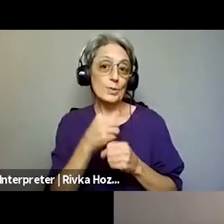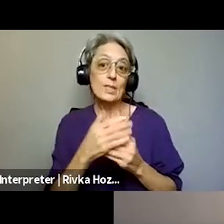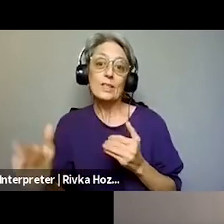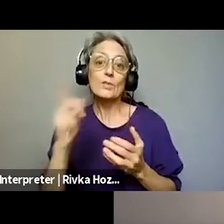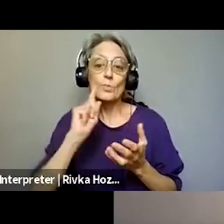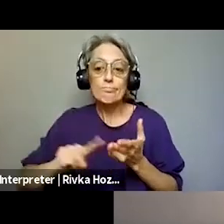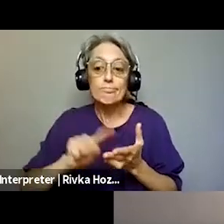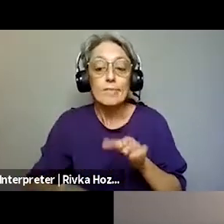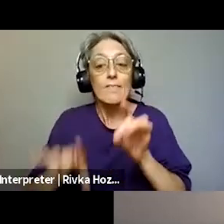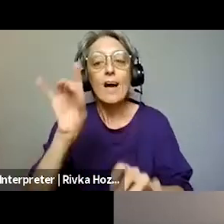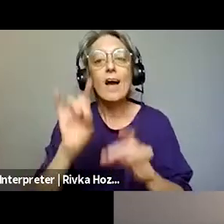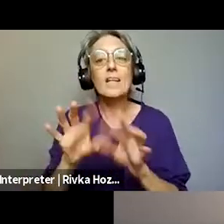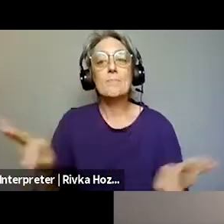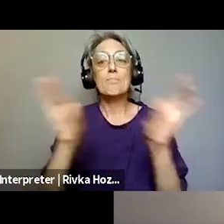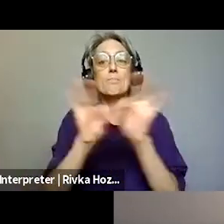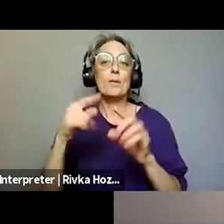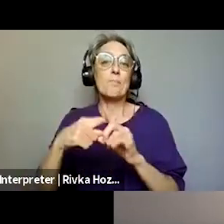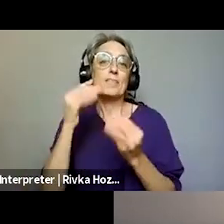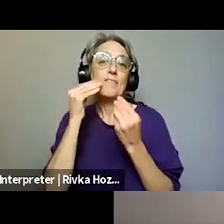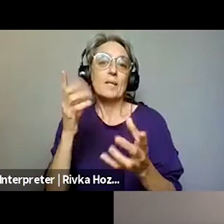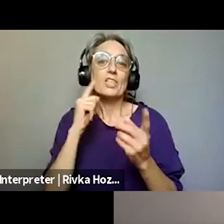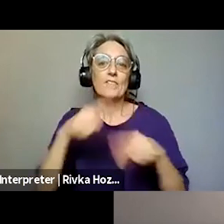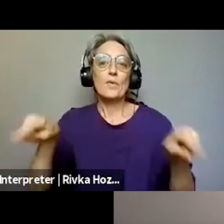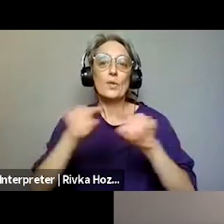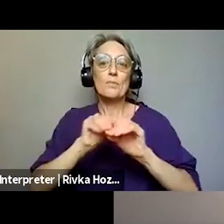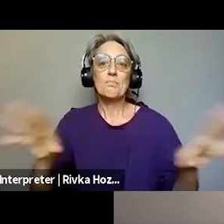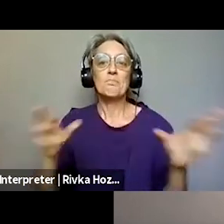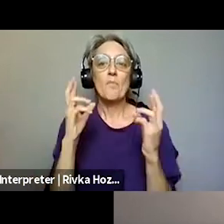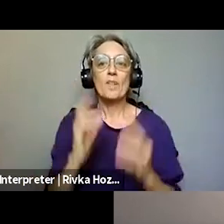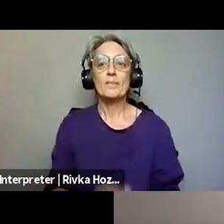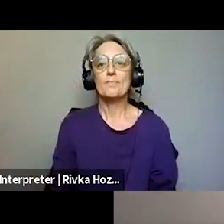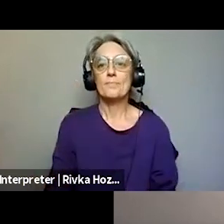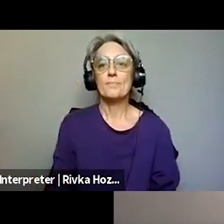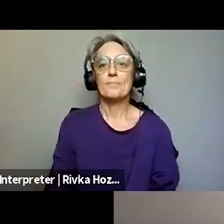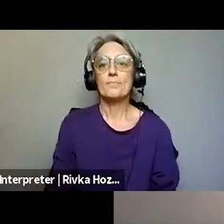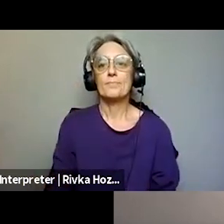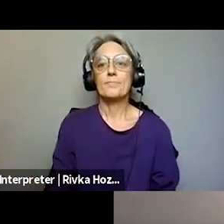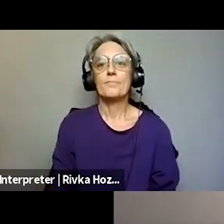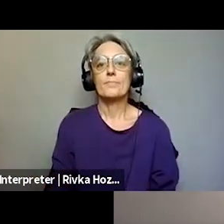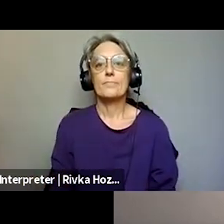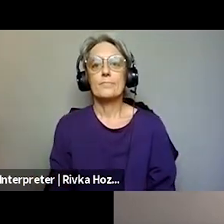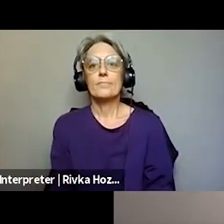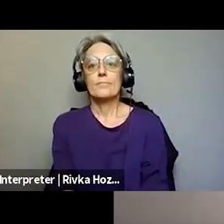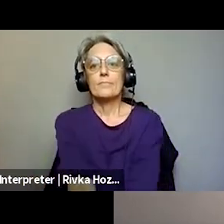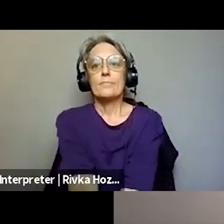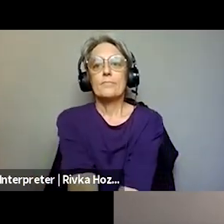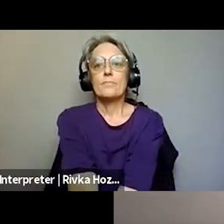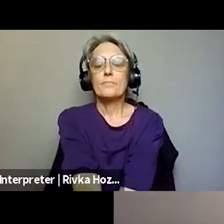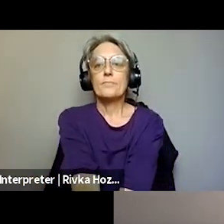positive to report. >> [DR. AMANDA